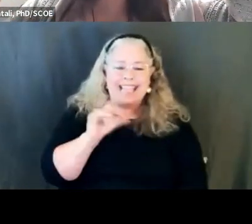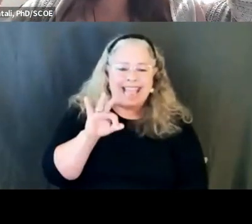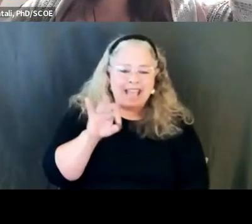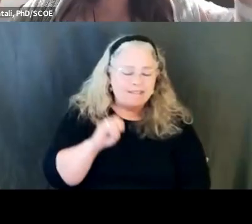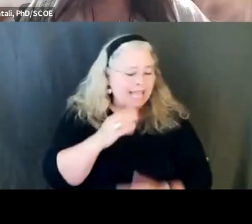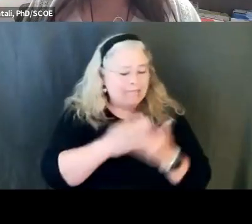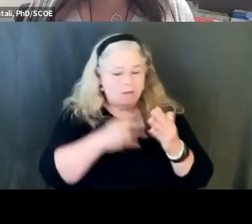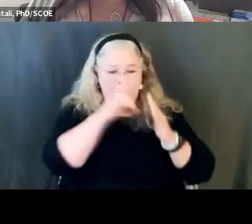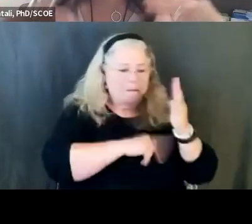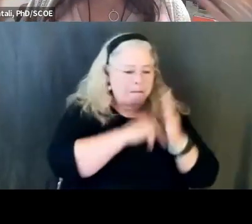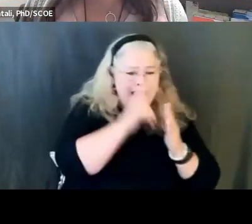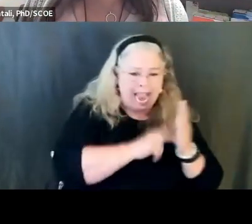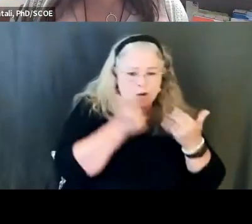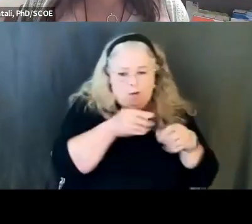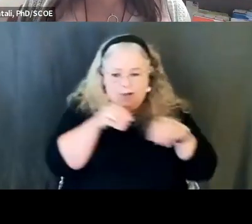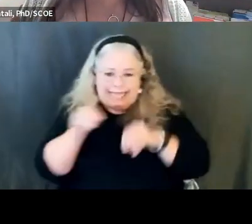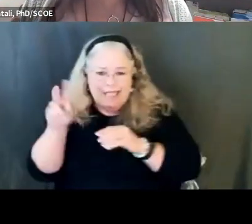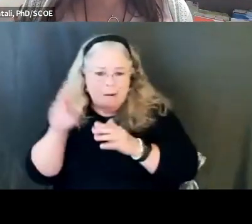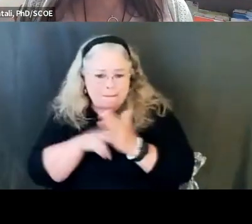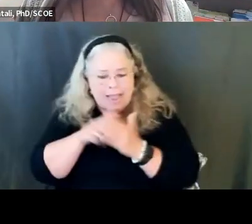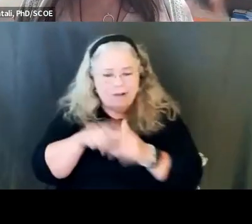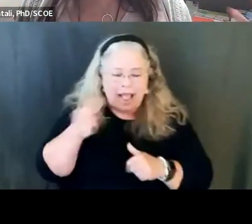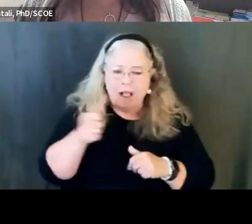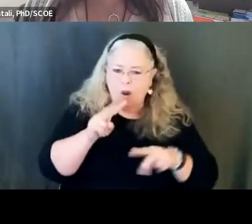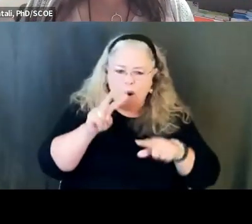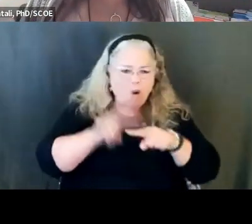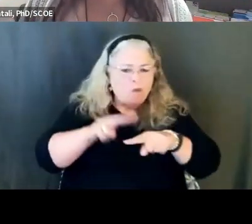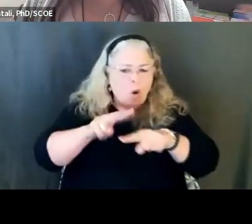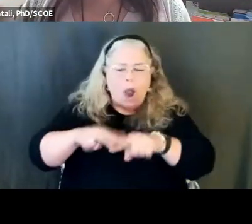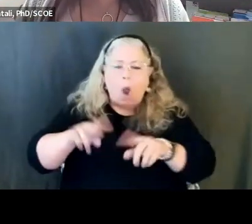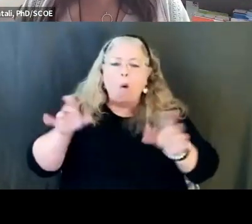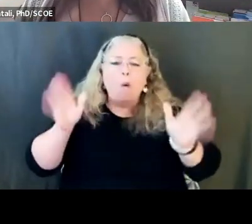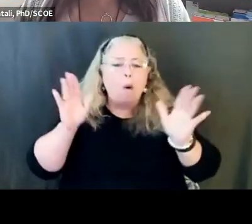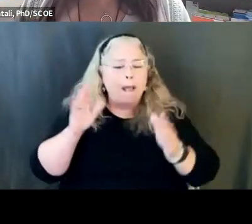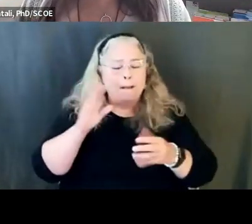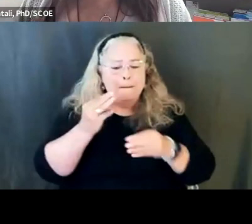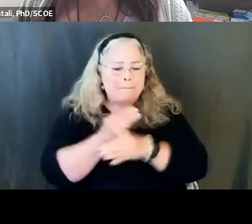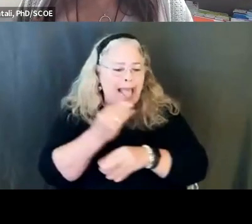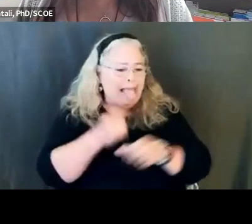a beret. The vocabulary was incredible. The math and science that was you know it we were able to